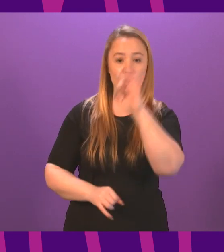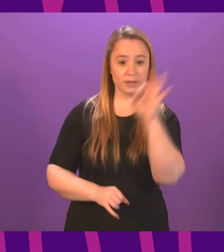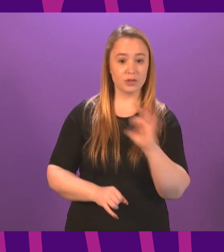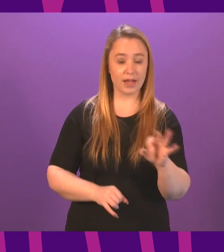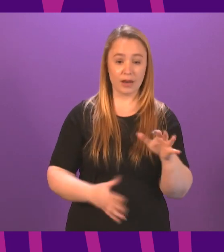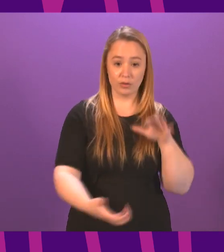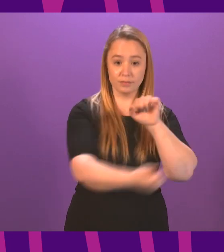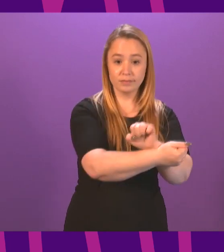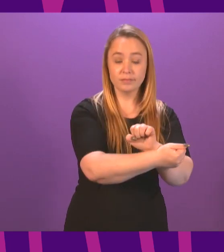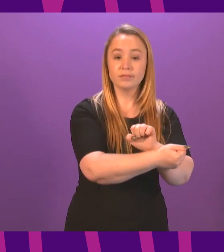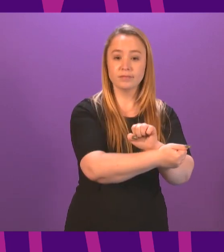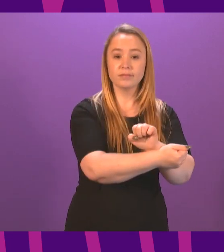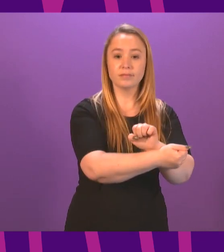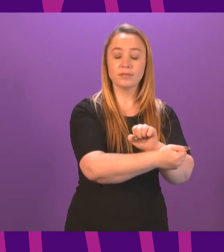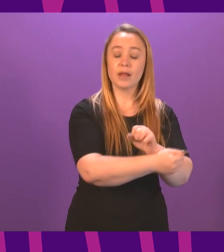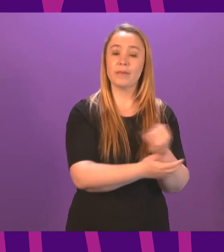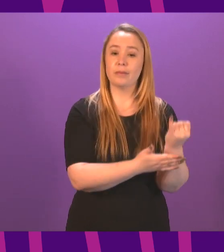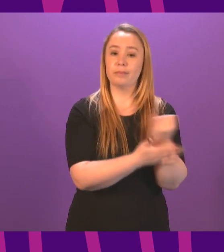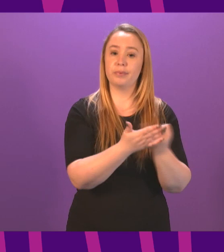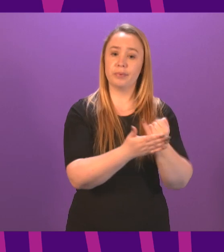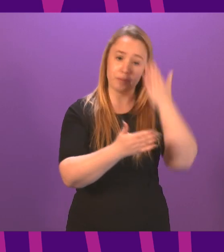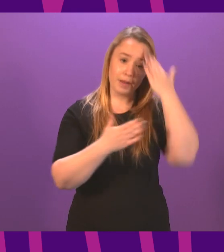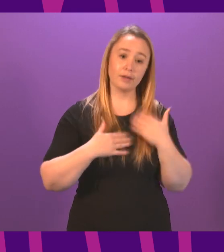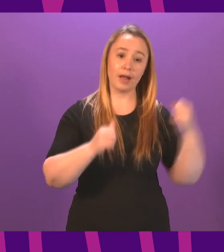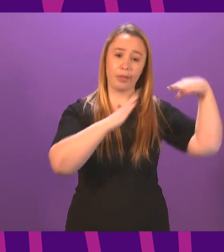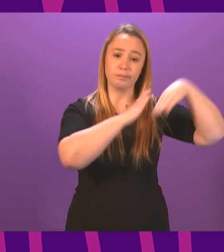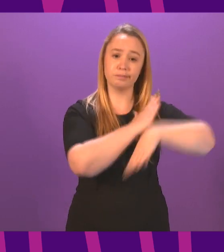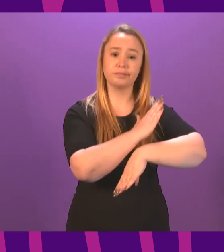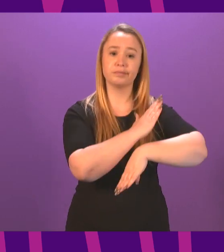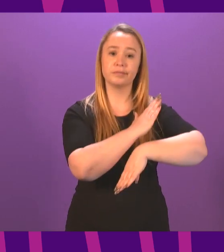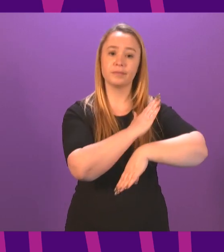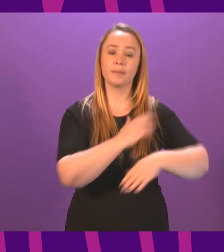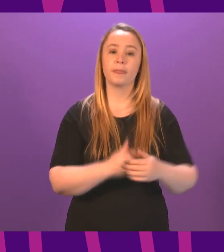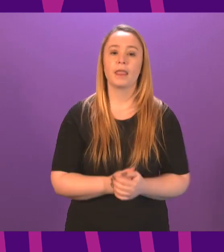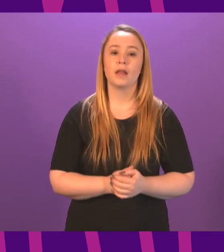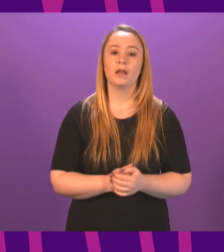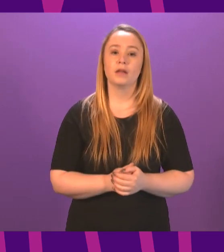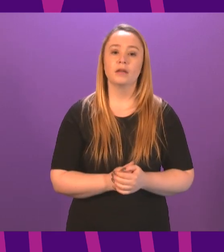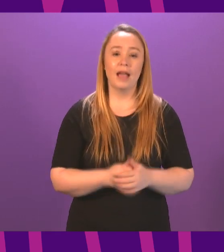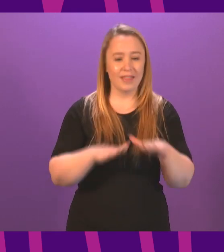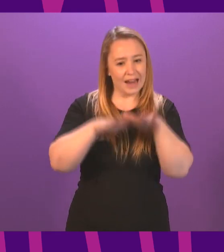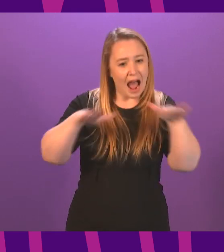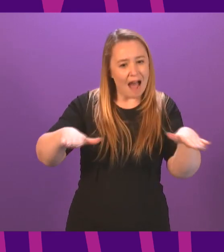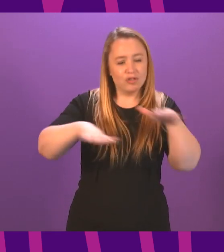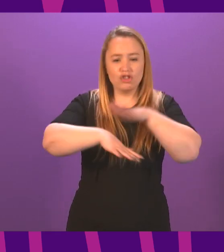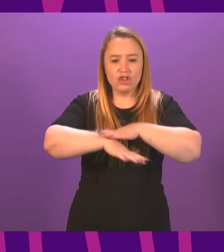poor mental health. The average time that it takes to handle a mental health-related